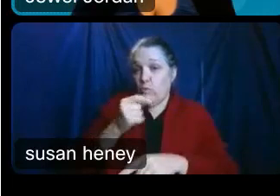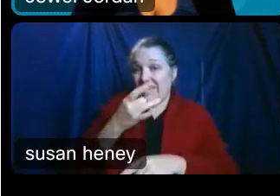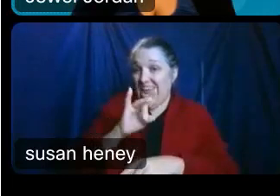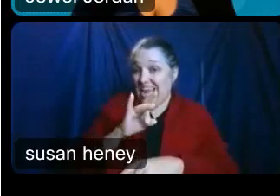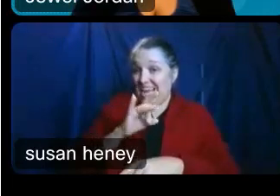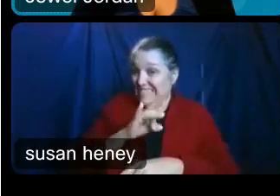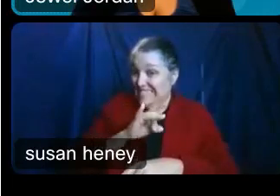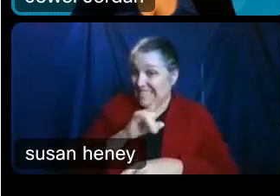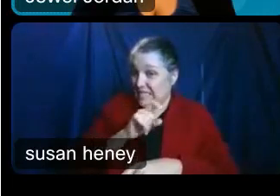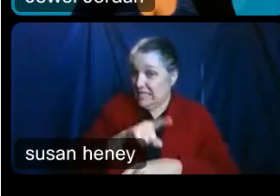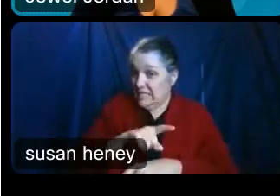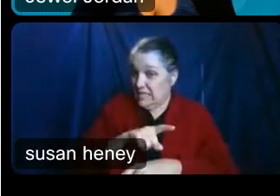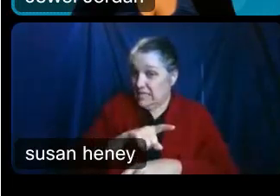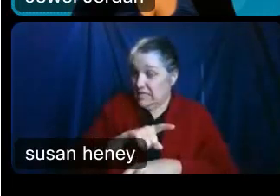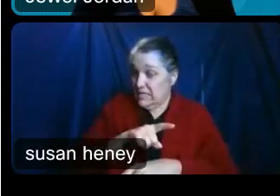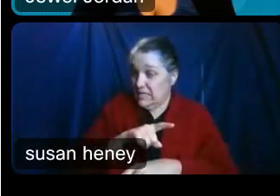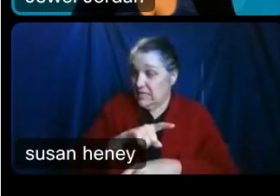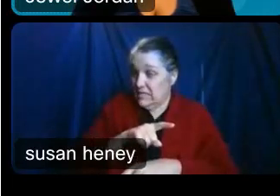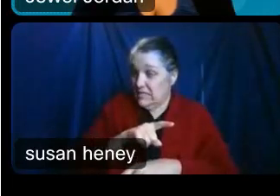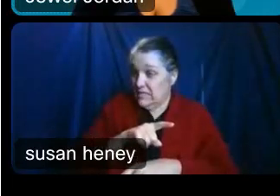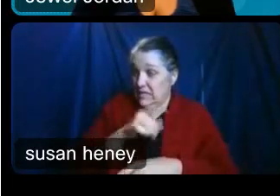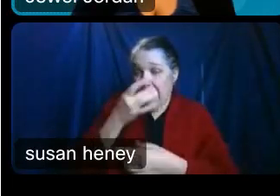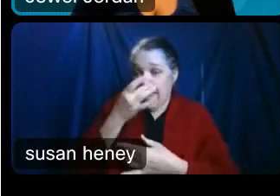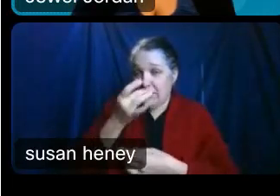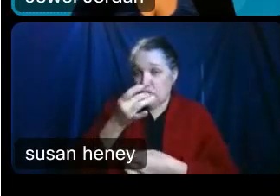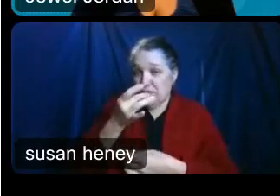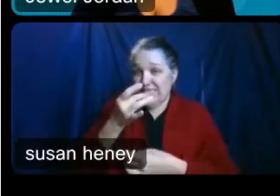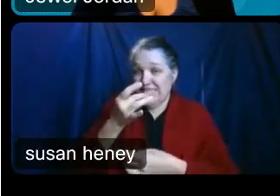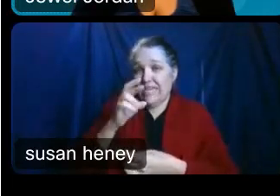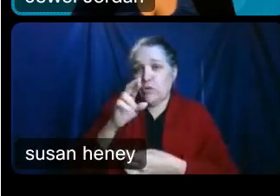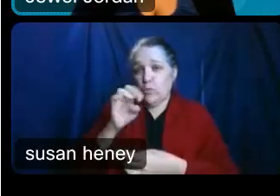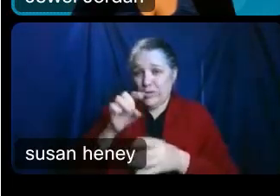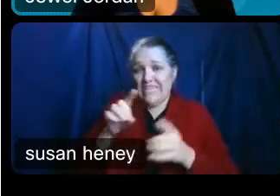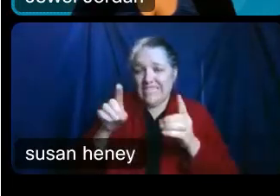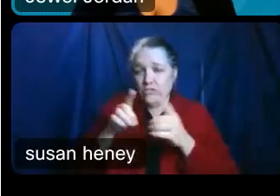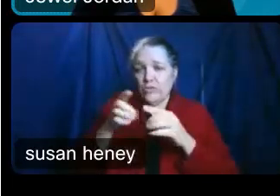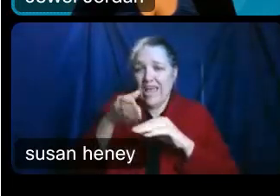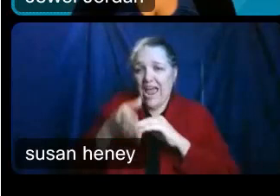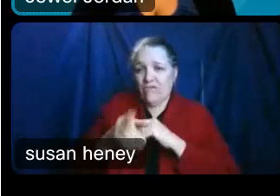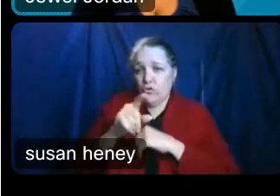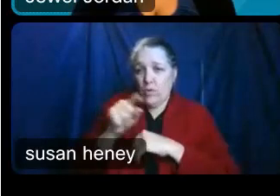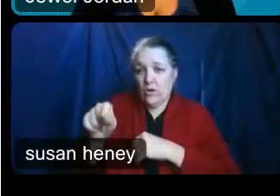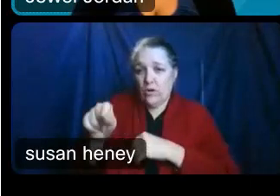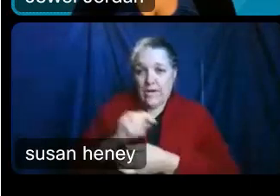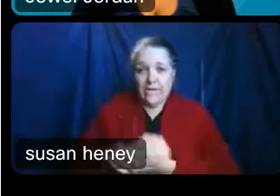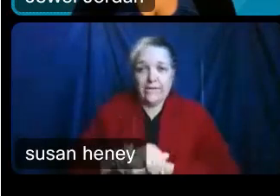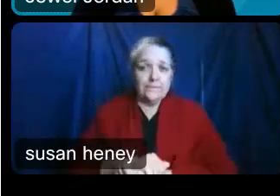interested in post 2020 redistricting data. >> Jewel Jordan: Thank you for your question.